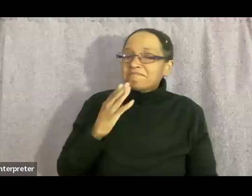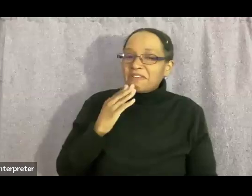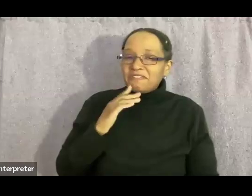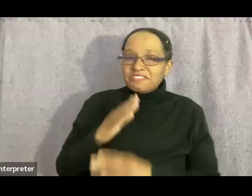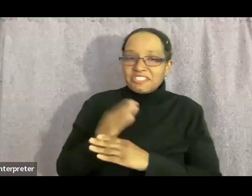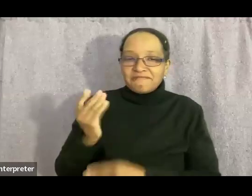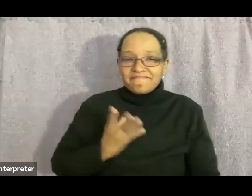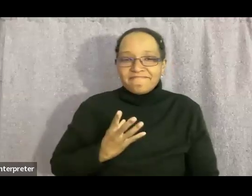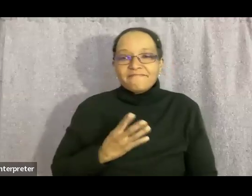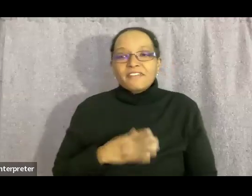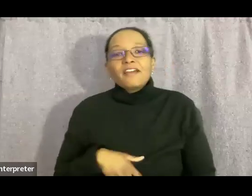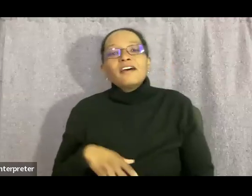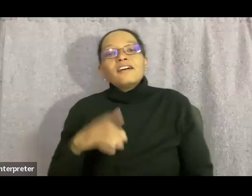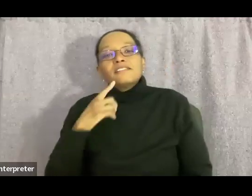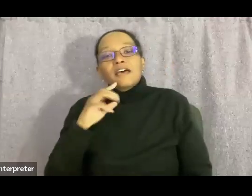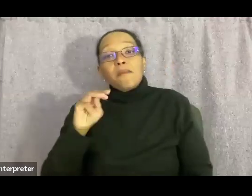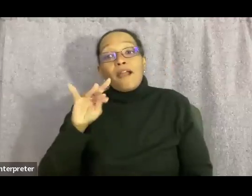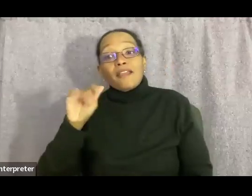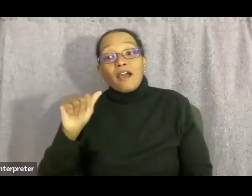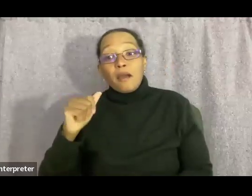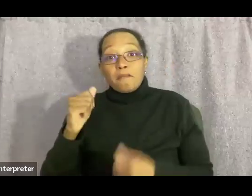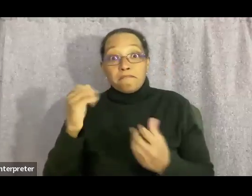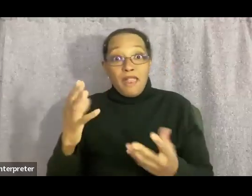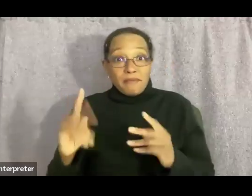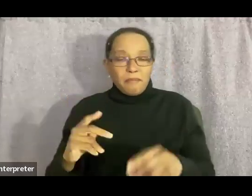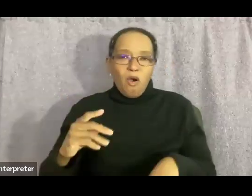People shouting out your podcast and Instagram.